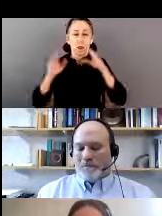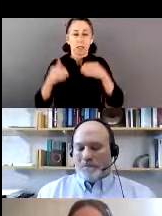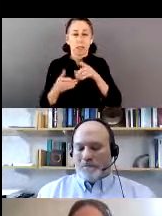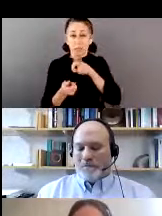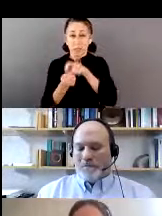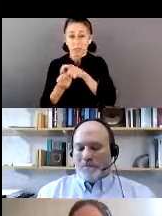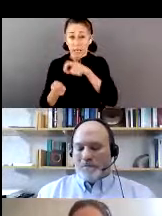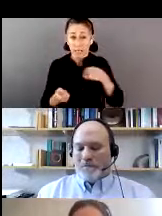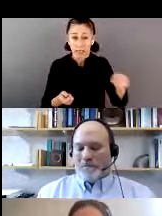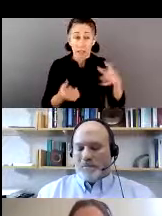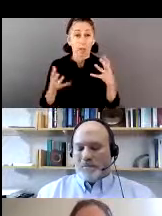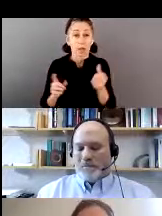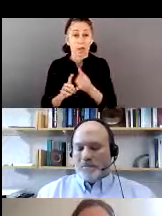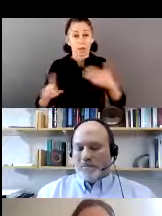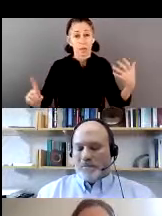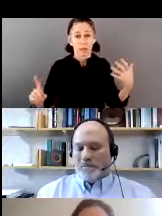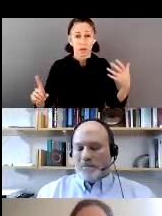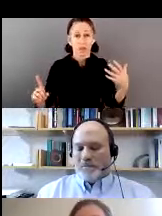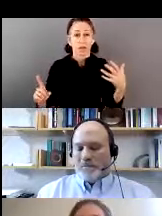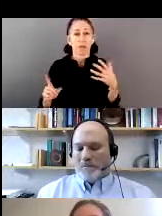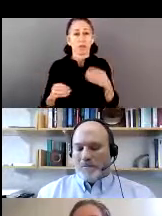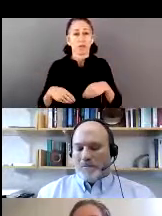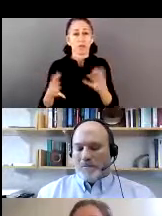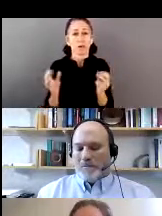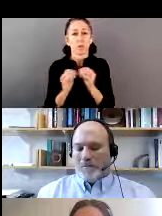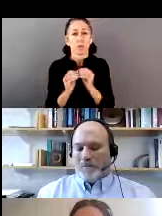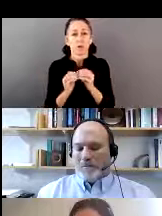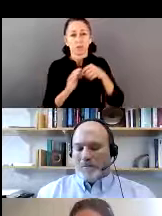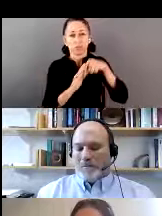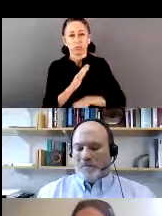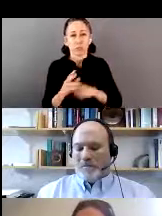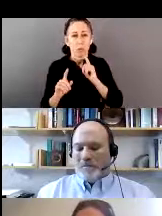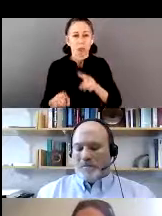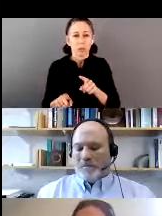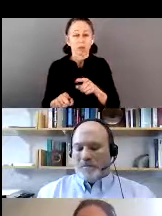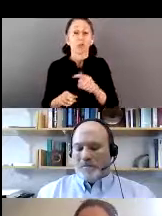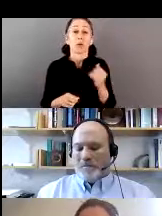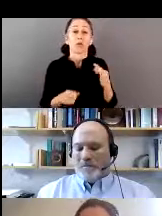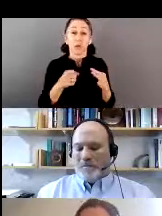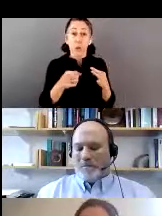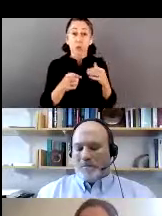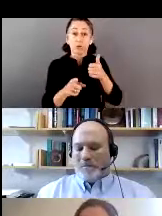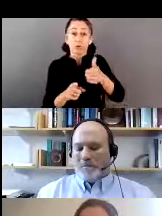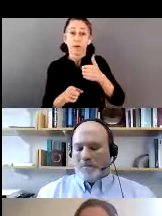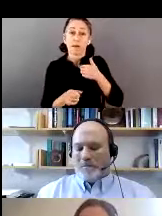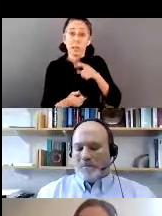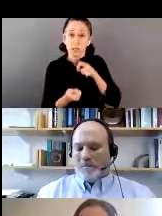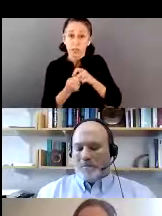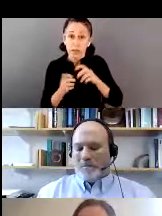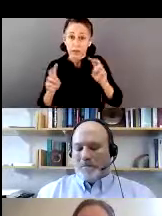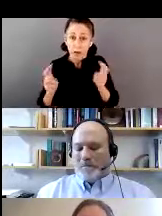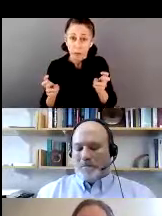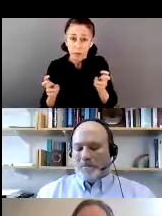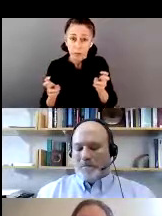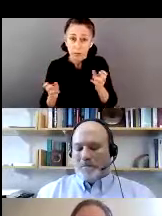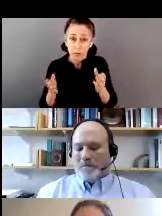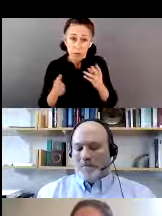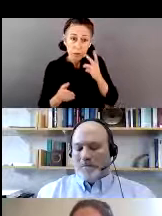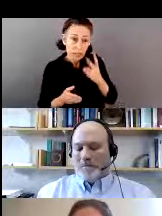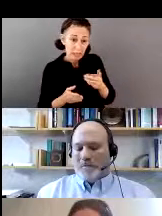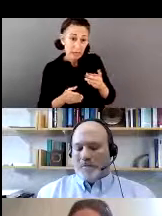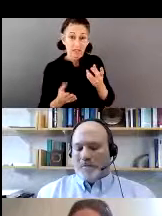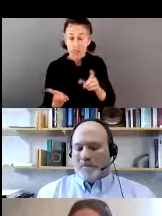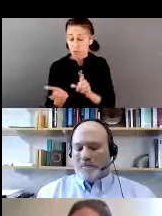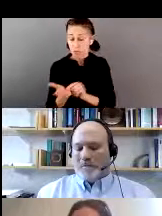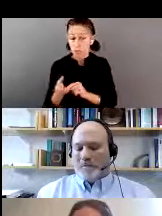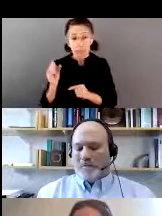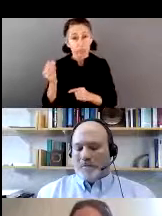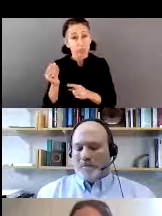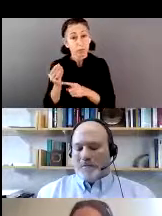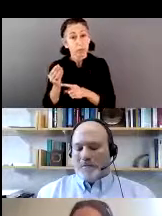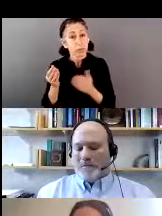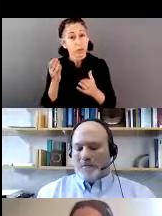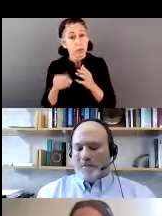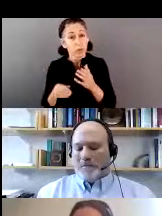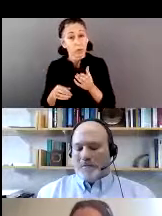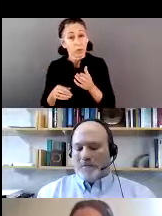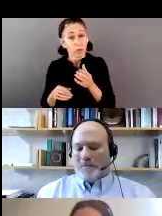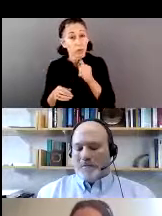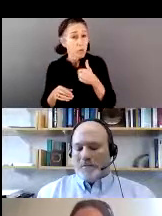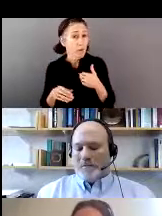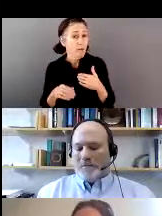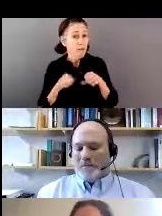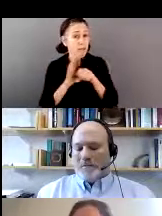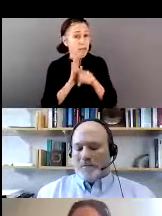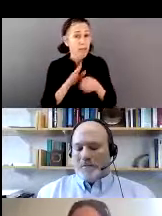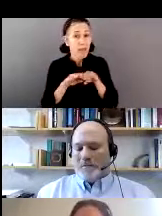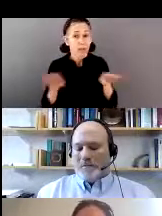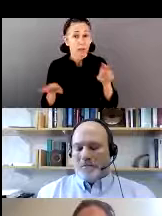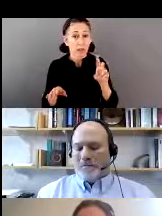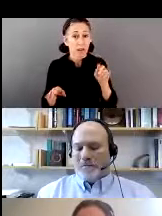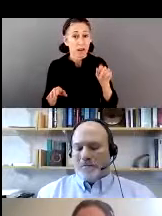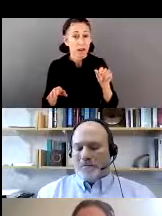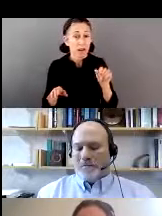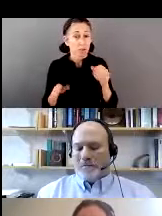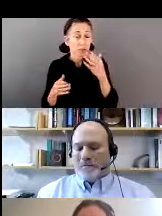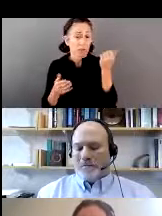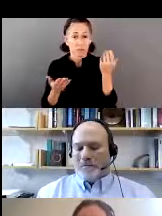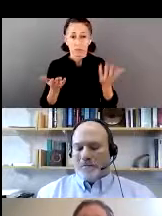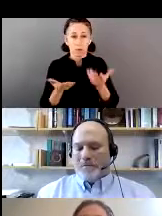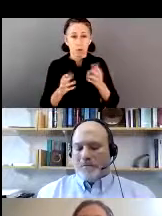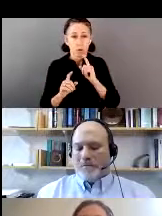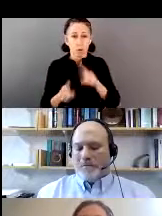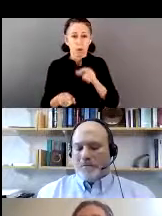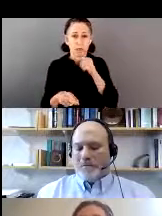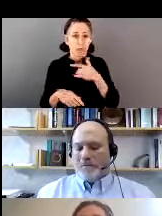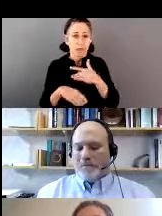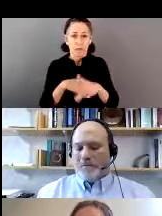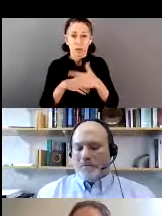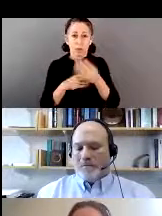these topics, they're in response to data users' needs.